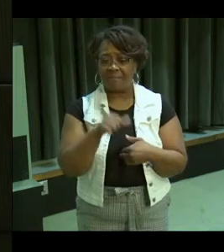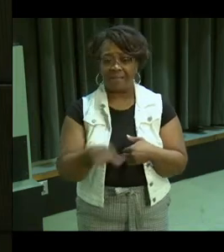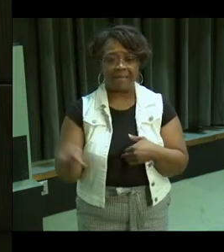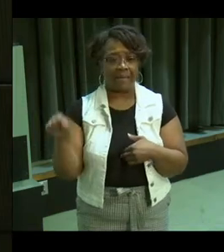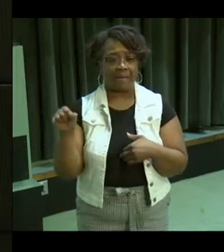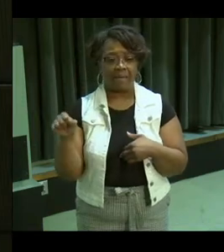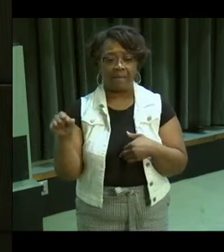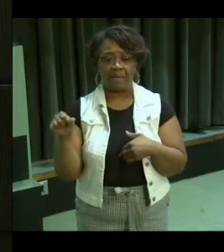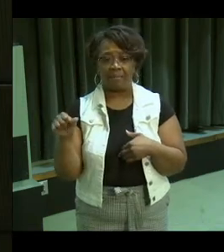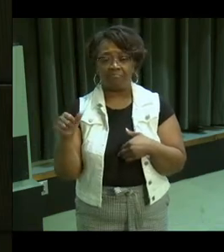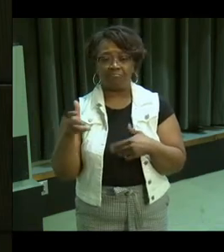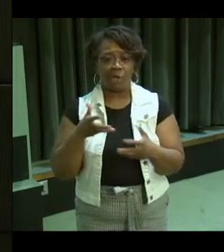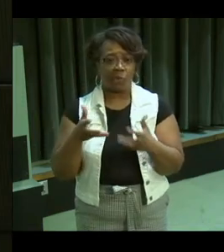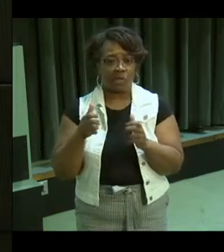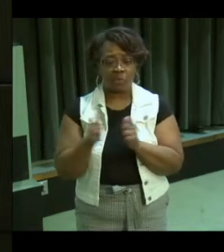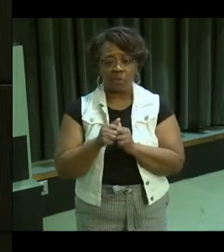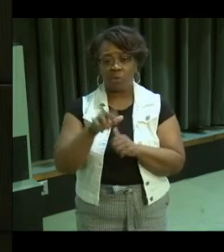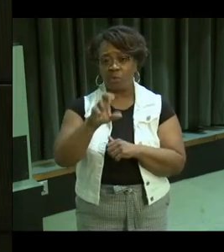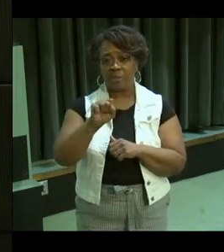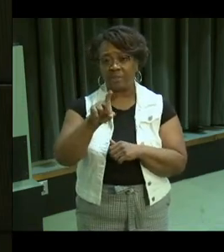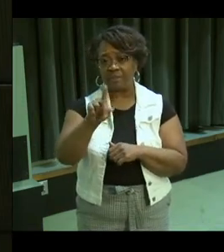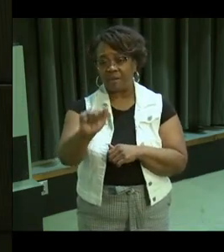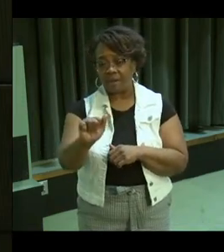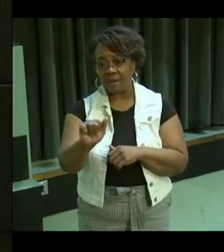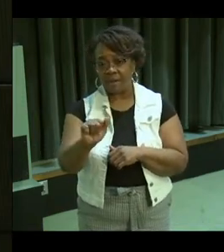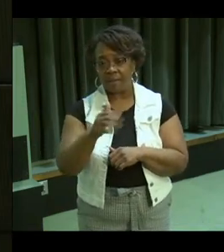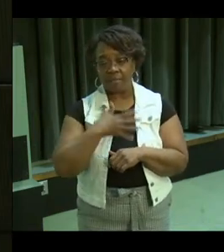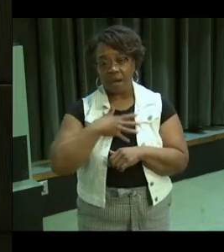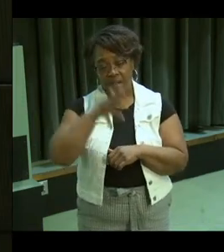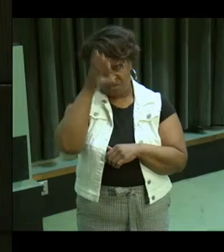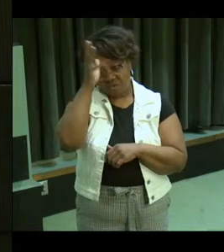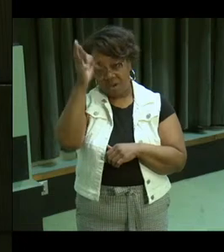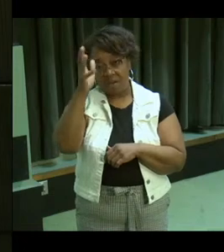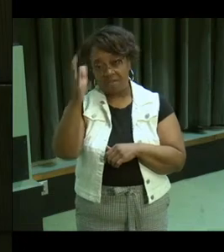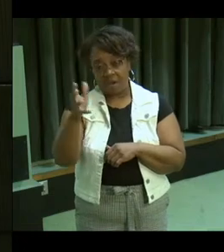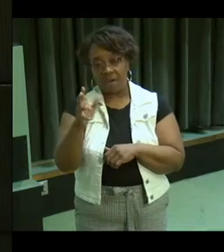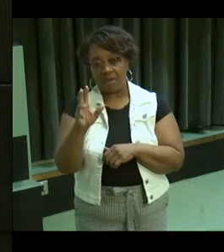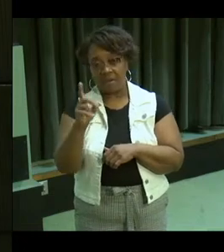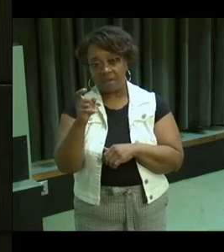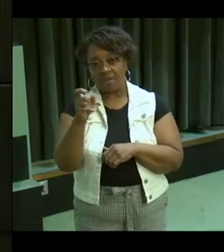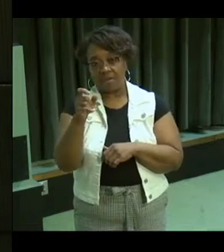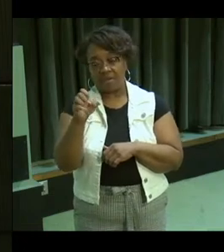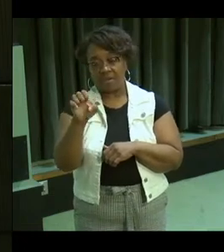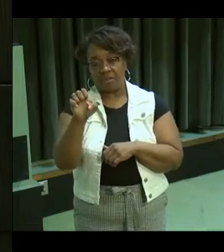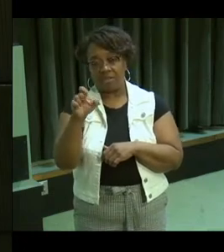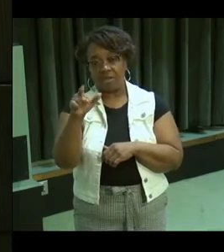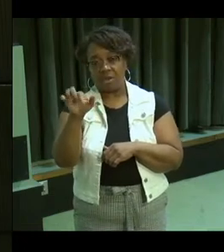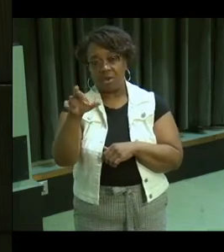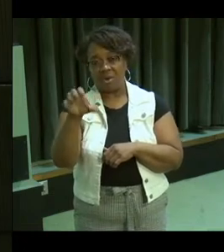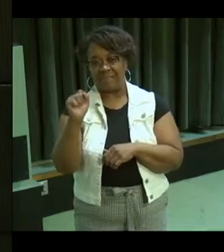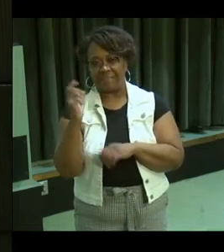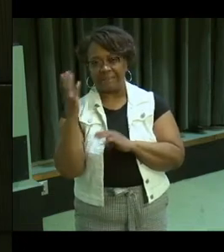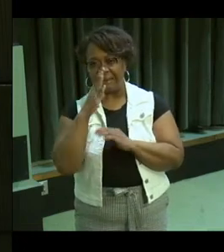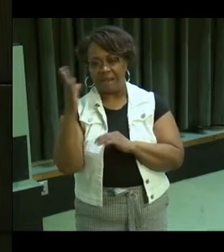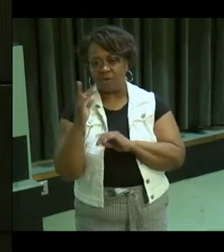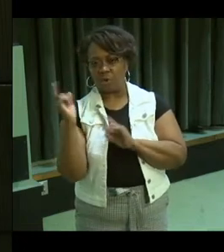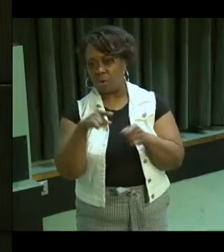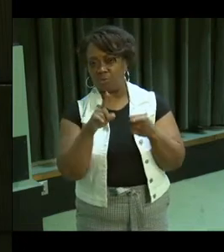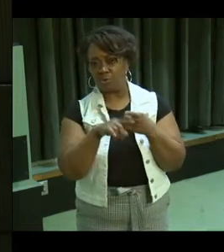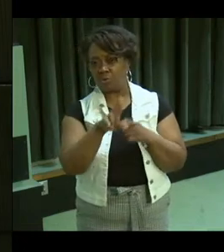interaction with the USDA, you know, my grandfather, Dolores